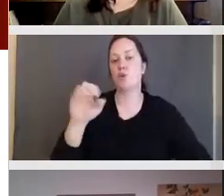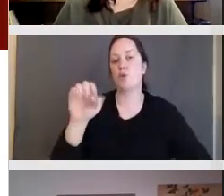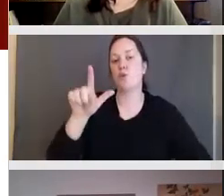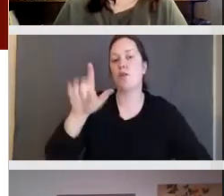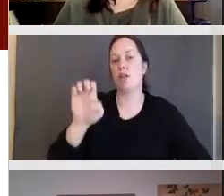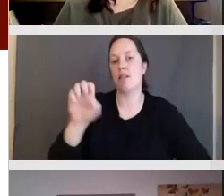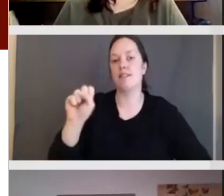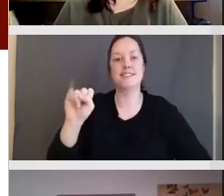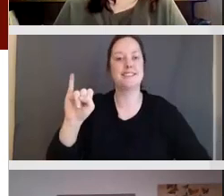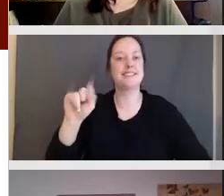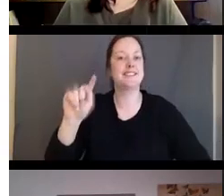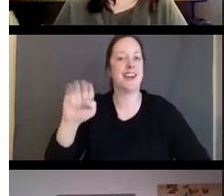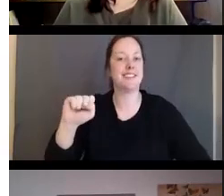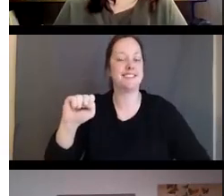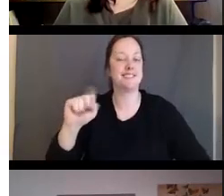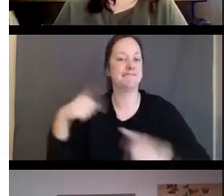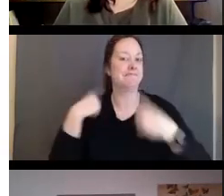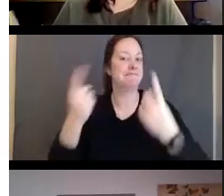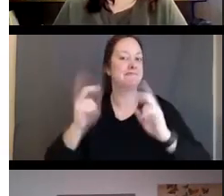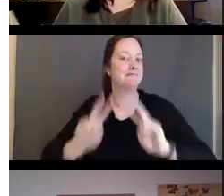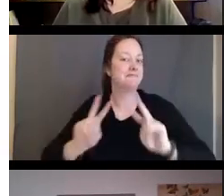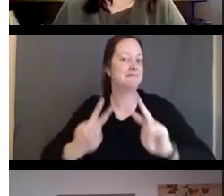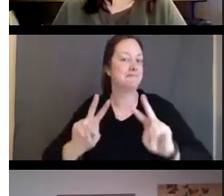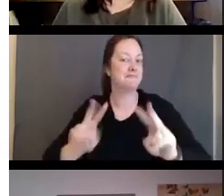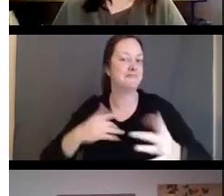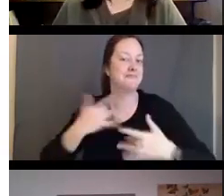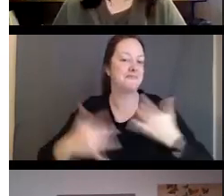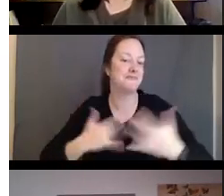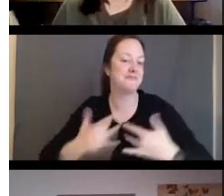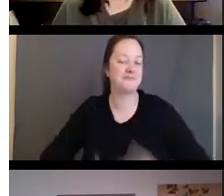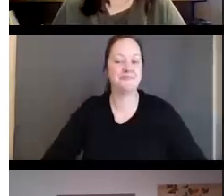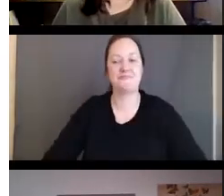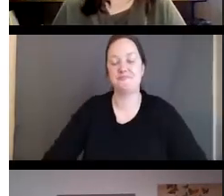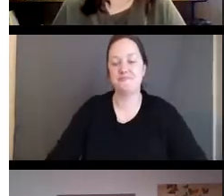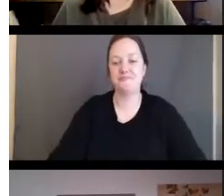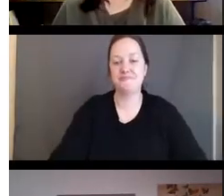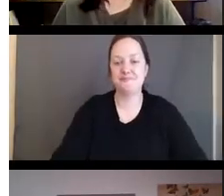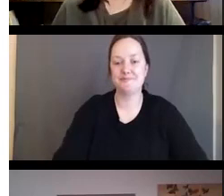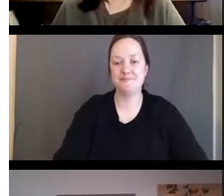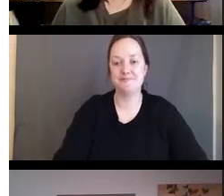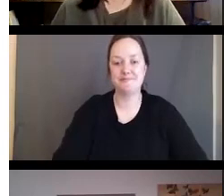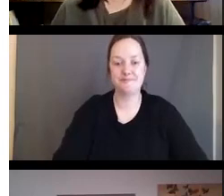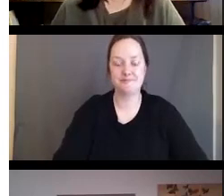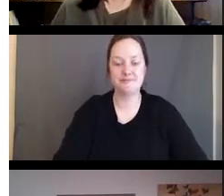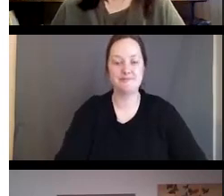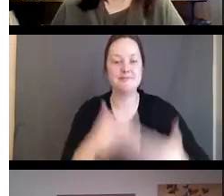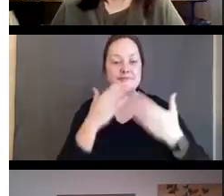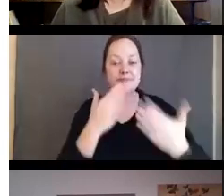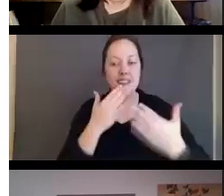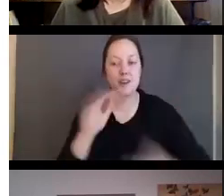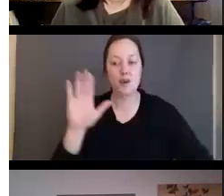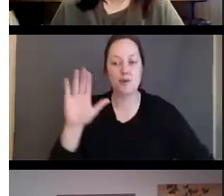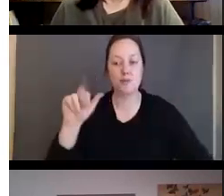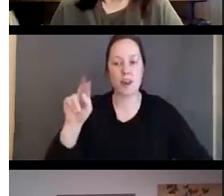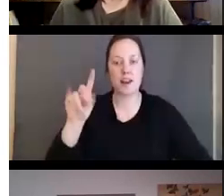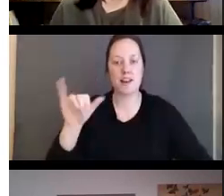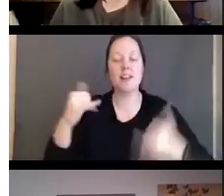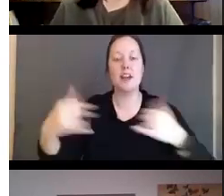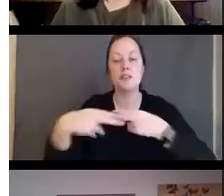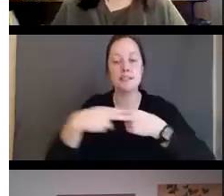can choose to shake it up a bit and put your own personal stent on it.